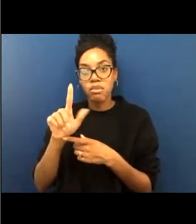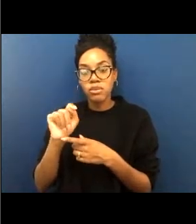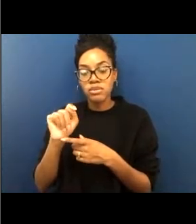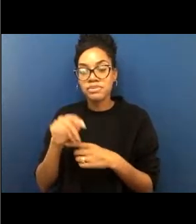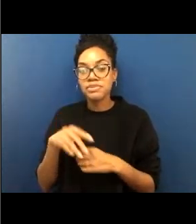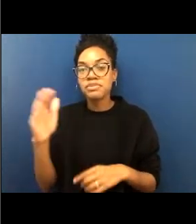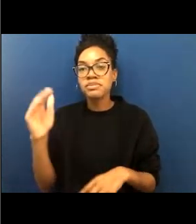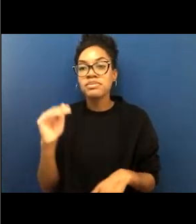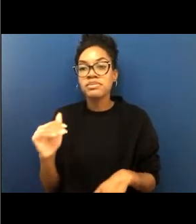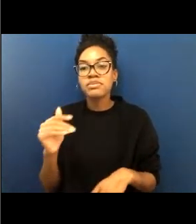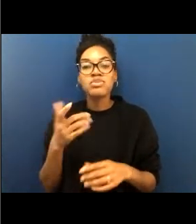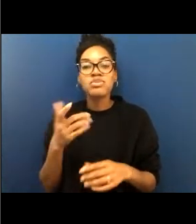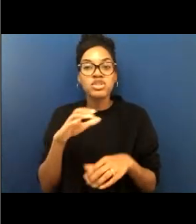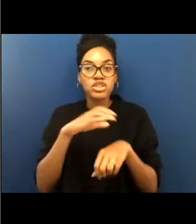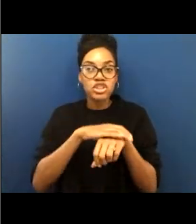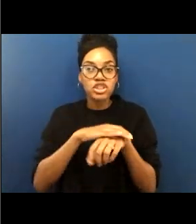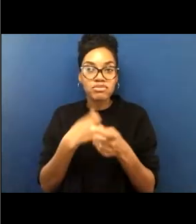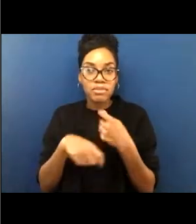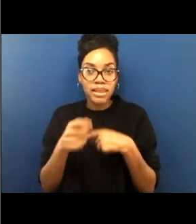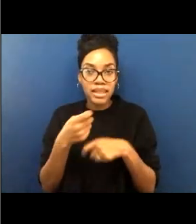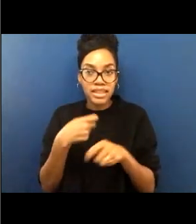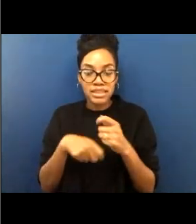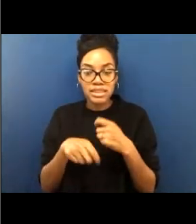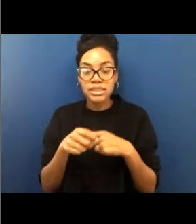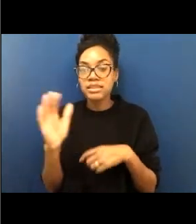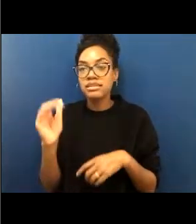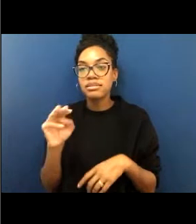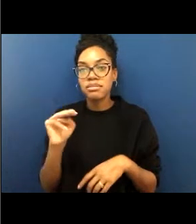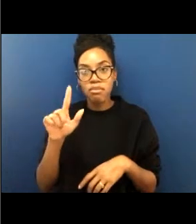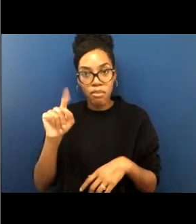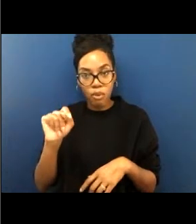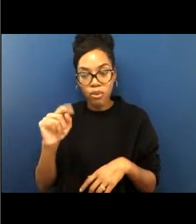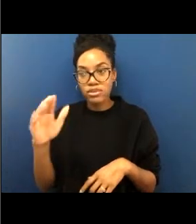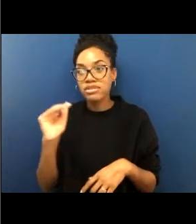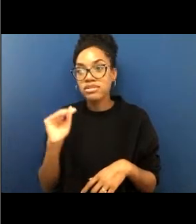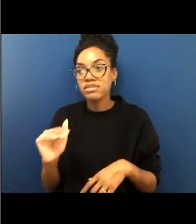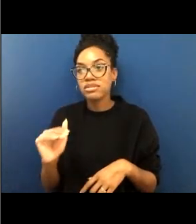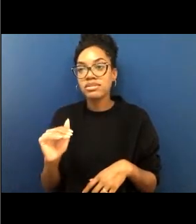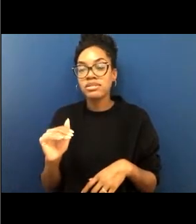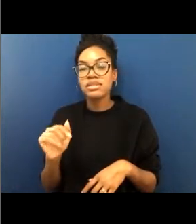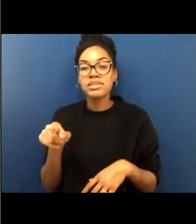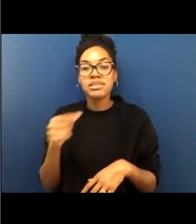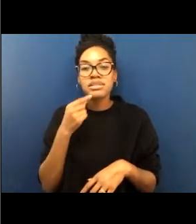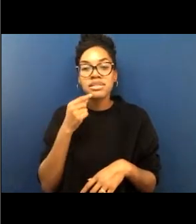Rena also says they molt. And Jennifer says that Carly says that they shed their exoskeleton.